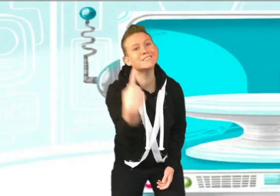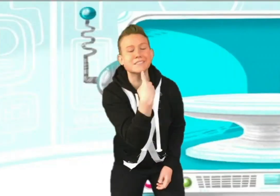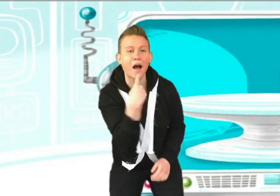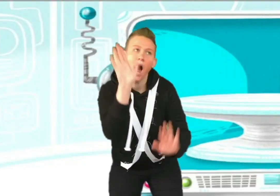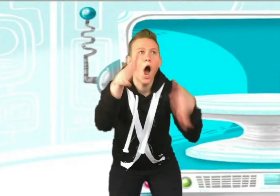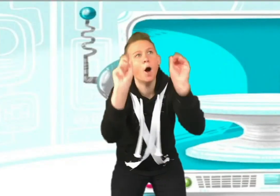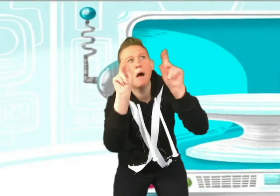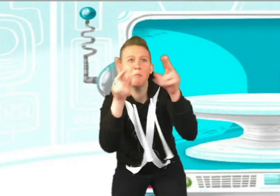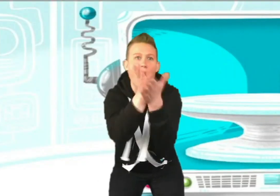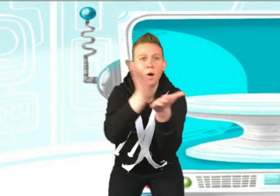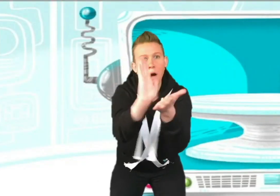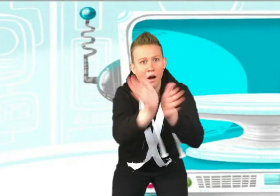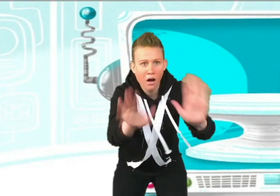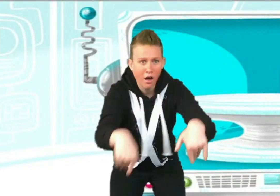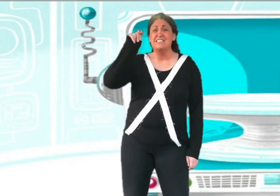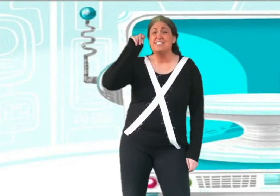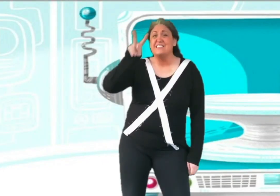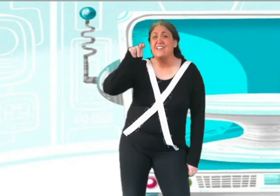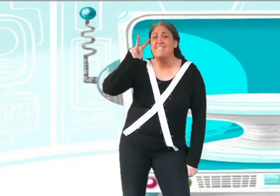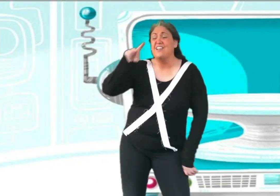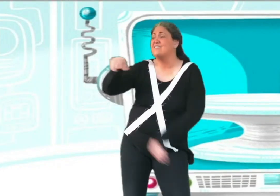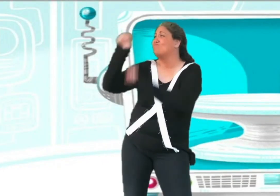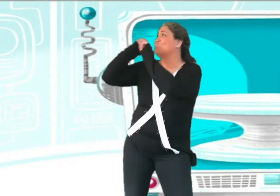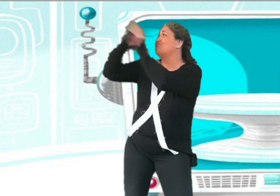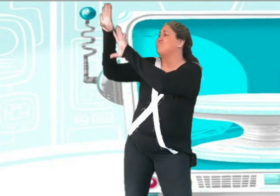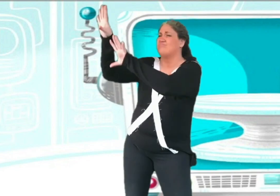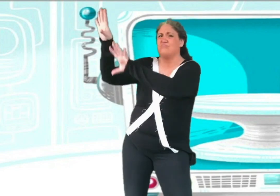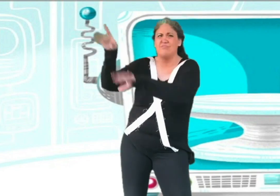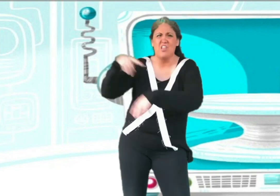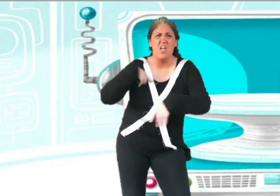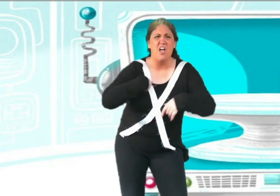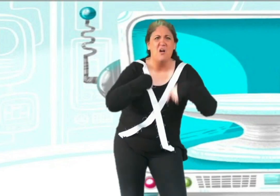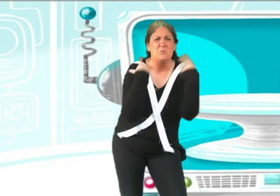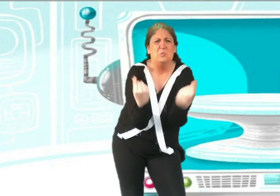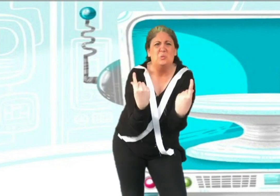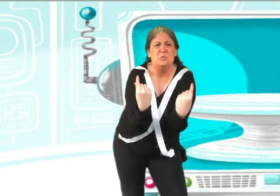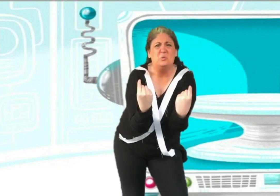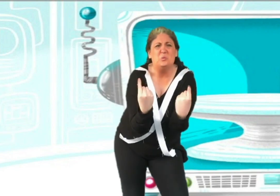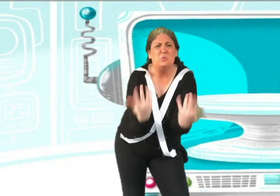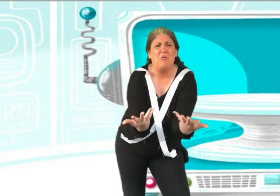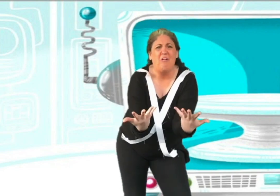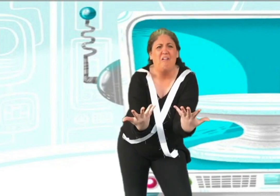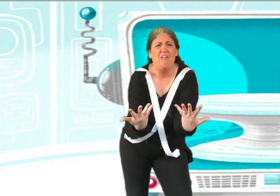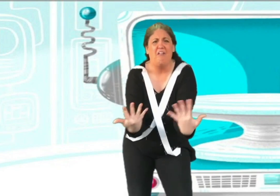“All right!” you’ll cry. “All right!” you’ll say, “But if we take the set away, What shall we do to entertain ourselves"